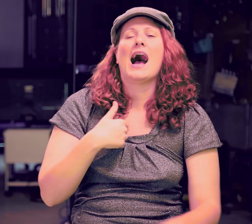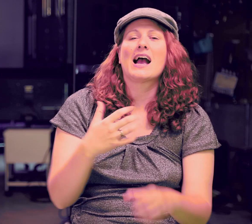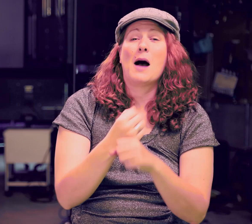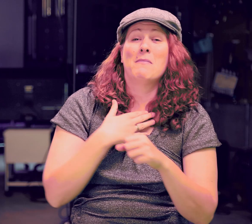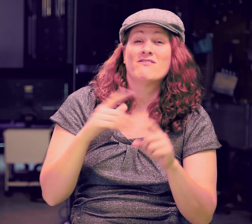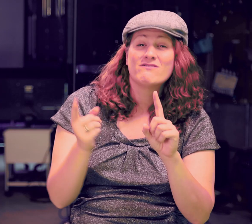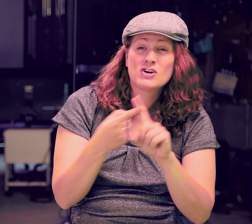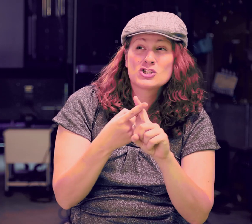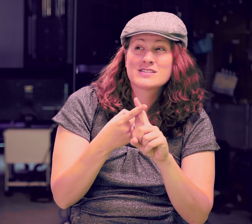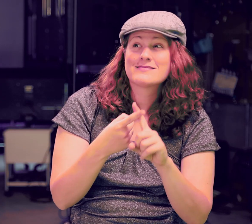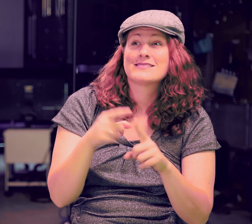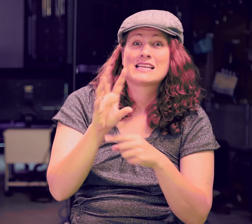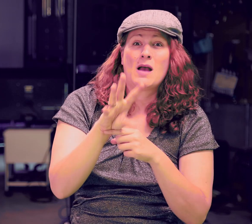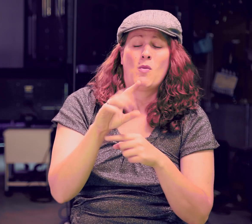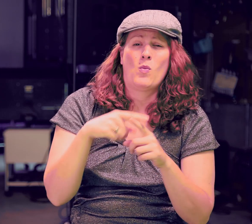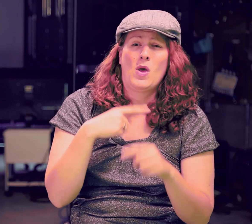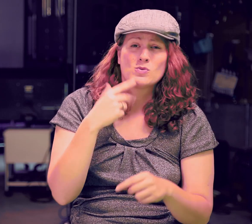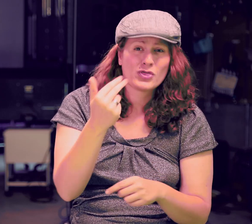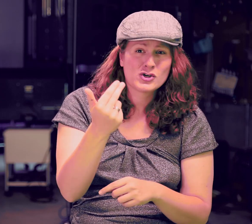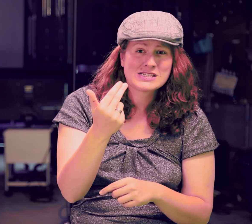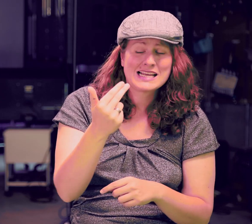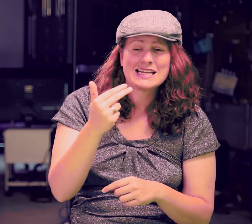I got my first camera when I was thirteen.